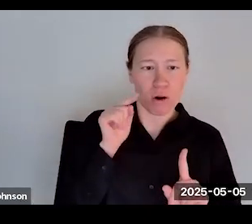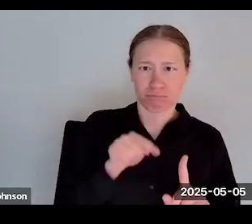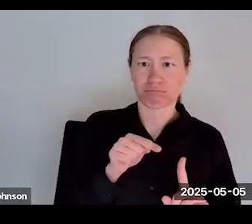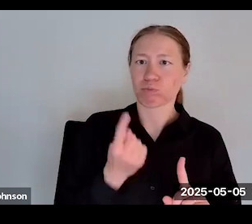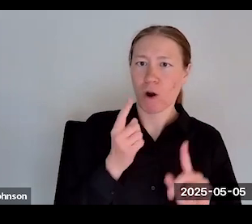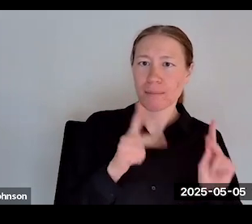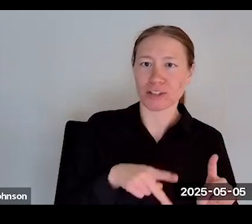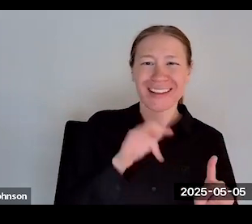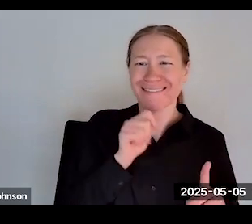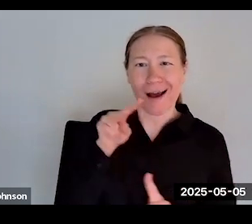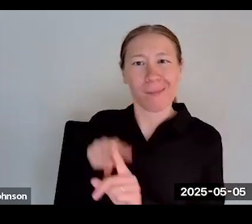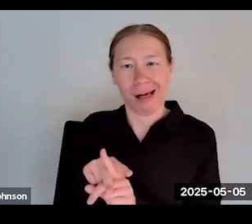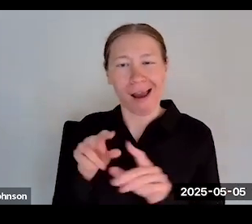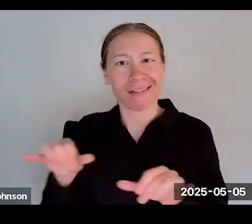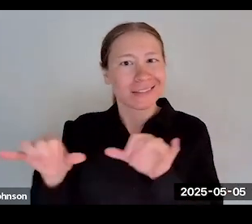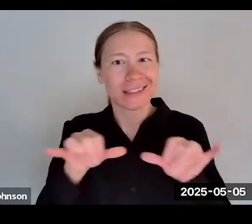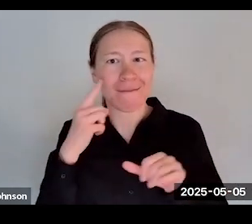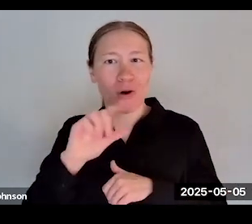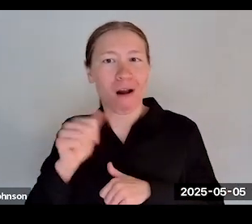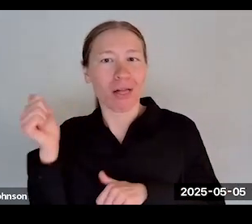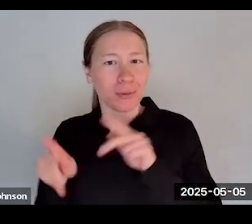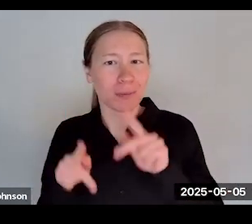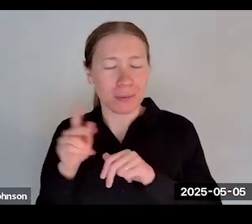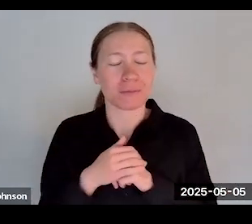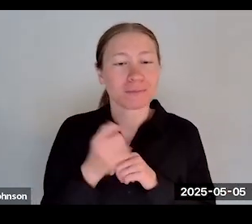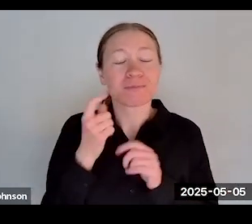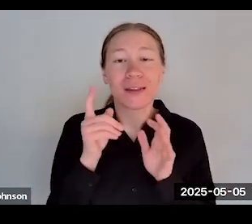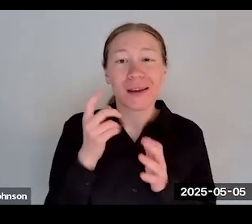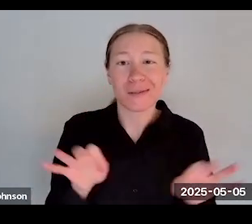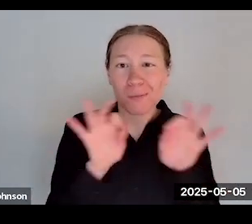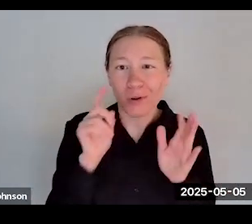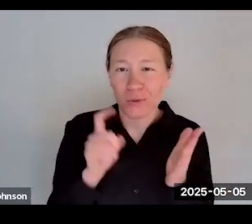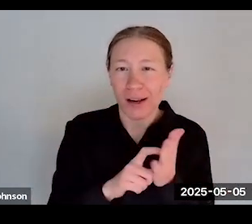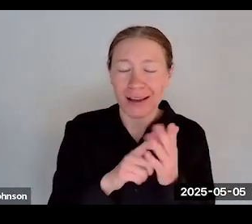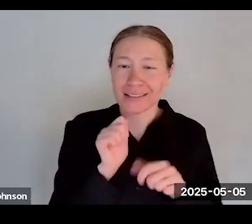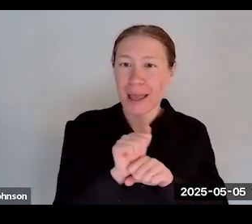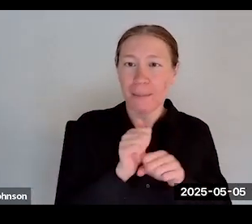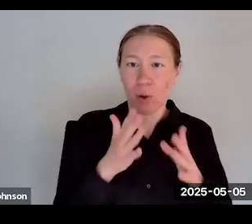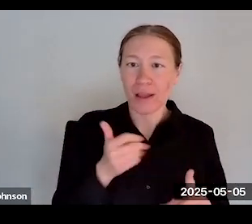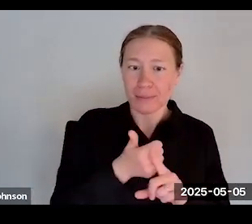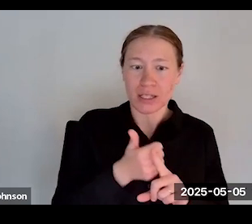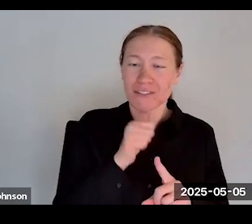may not be the same for someone else. It's important to note that an employee doesn't need to currently have a disability.